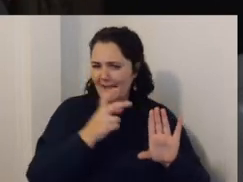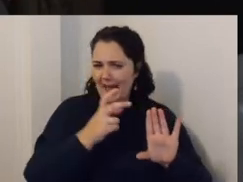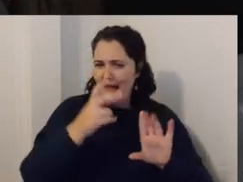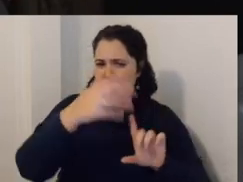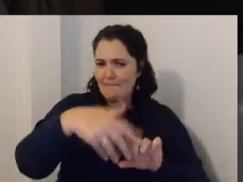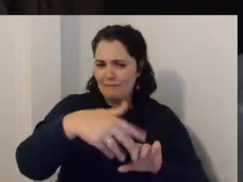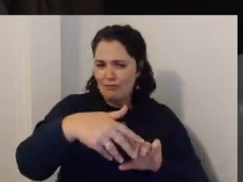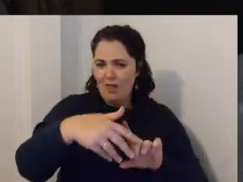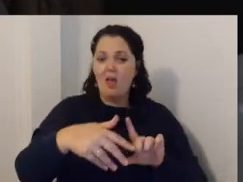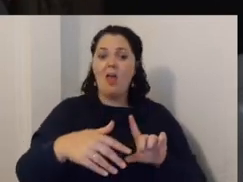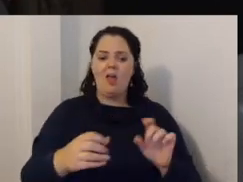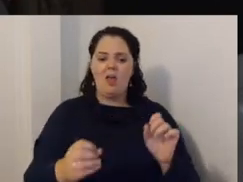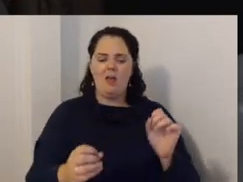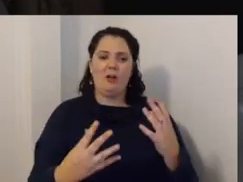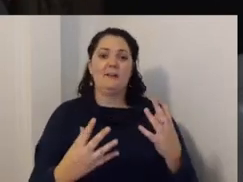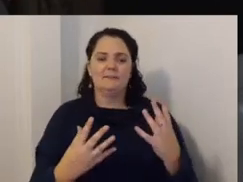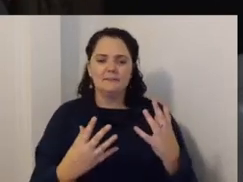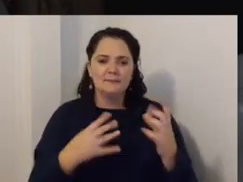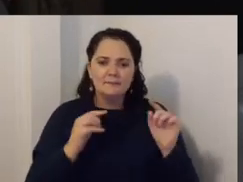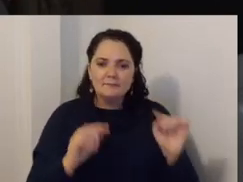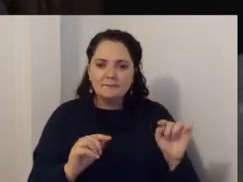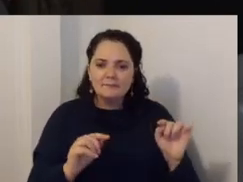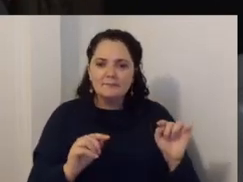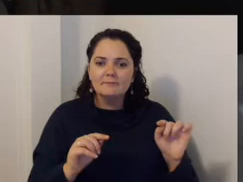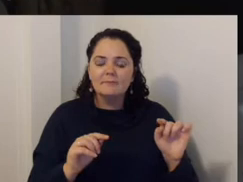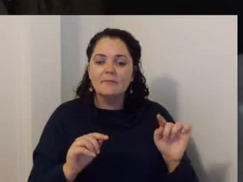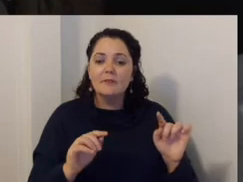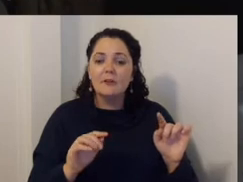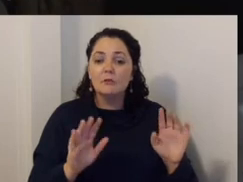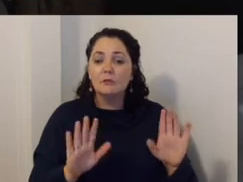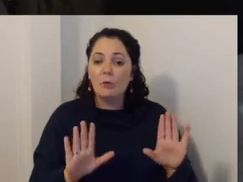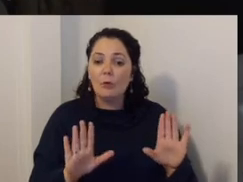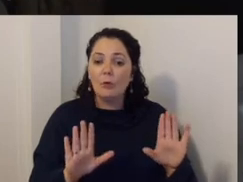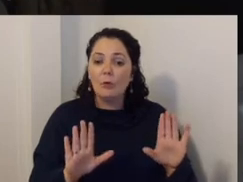so anywhere you're erasing out those bright highlights try to juxtapose those bright